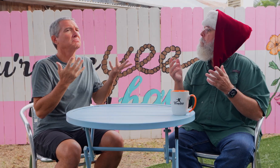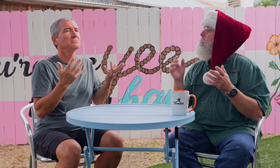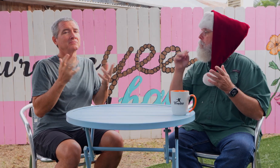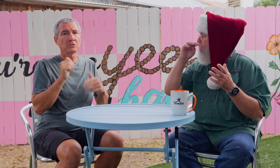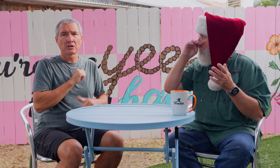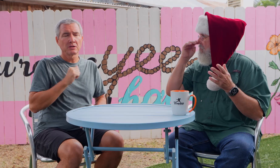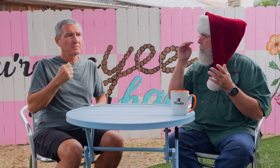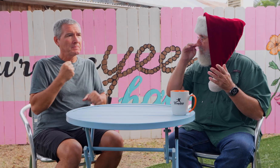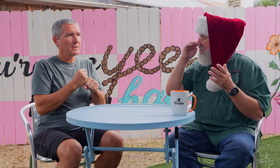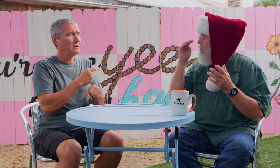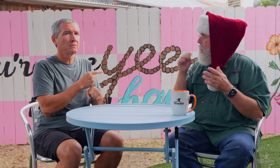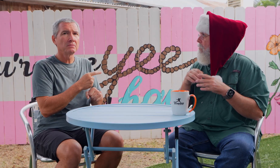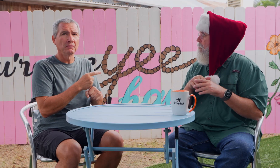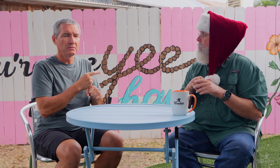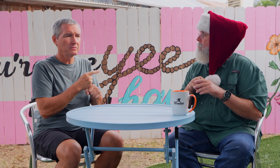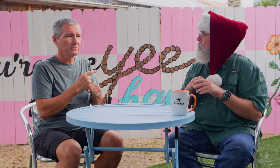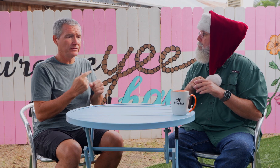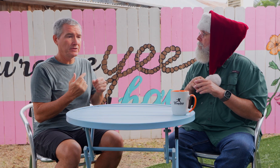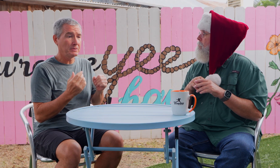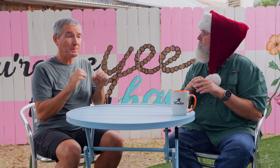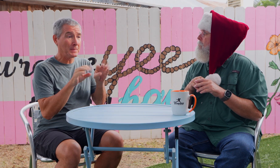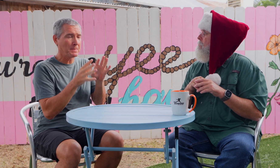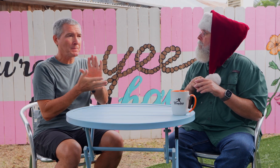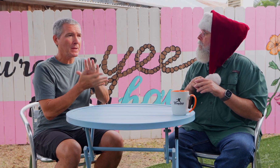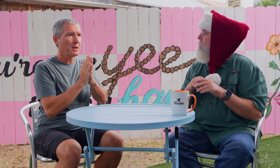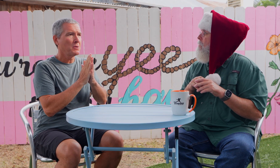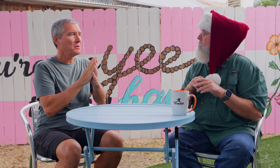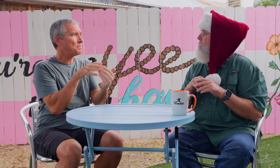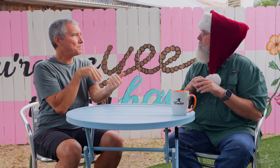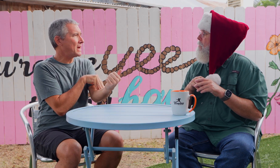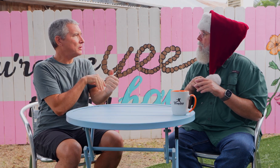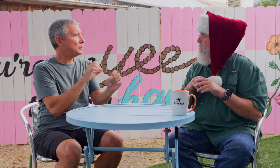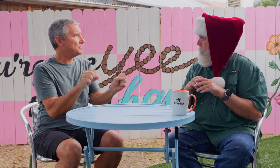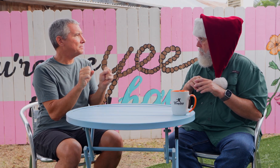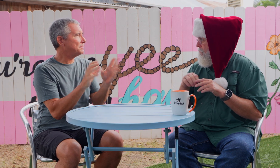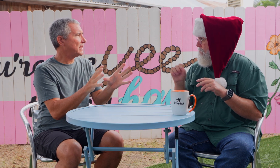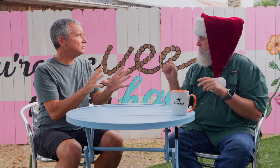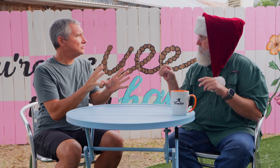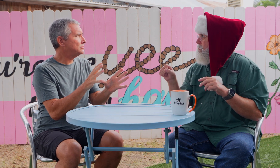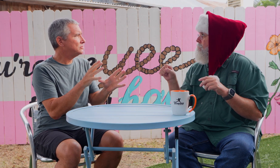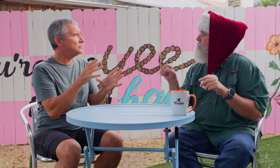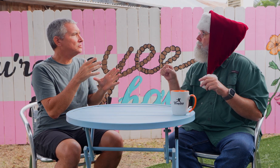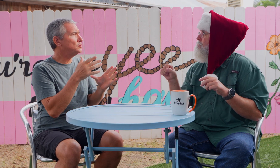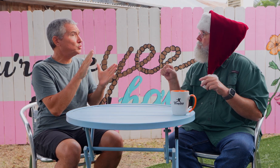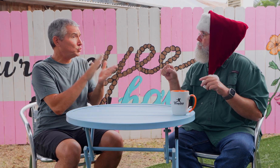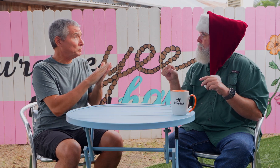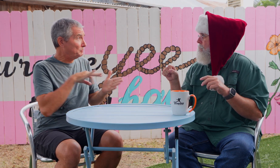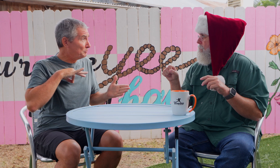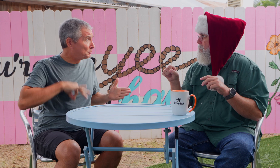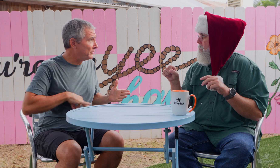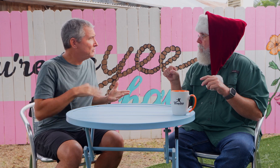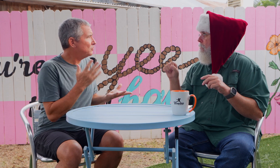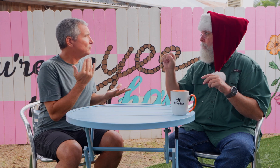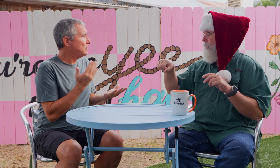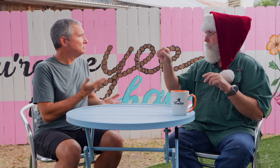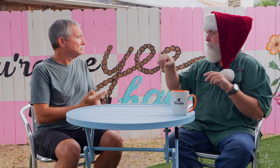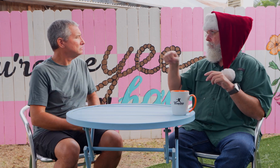Anthony's idea helped turn your magic more powerful, didn't it? How did Santa School benefit you?